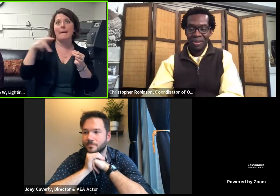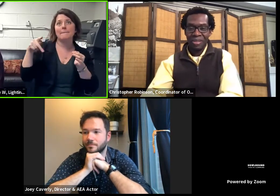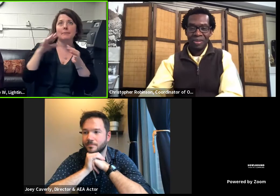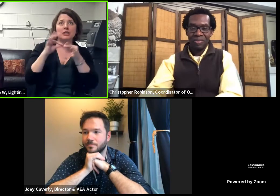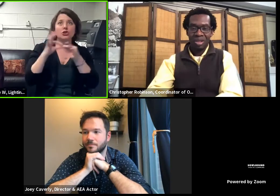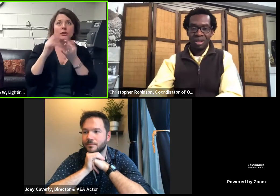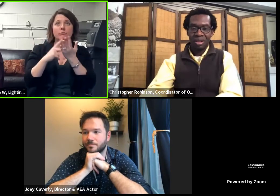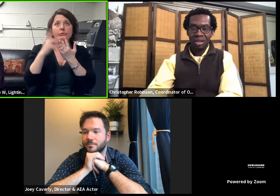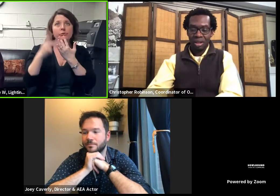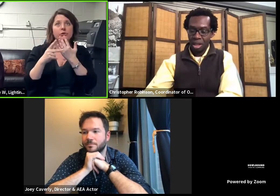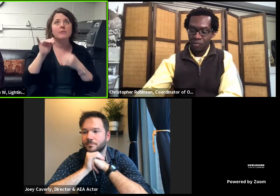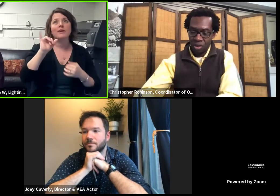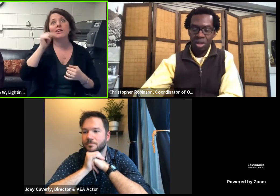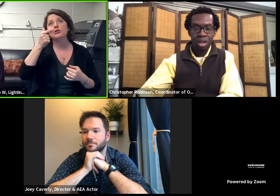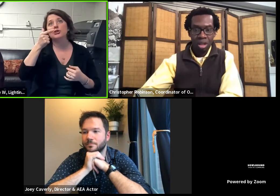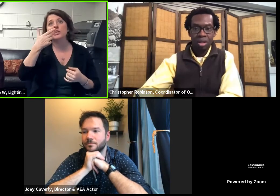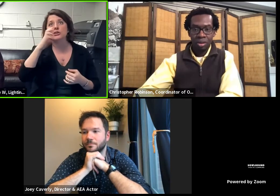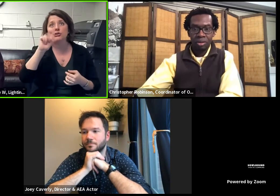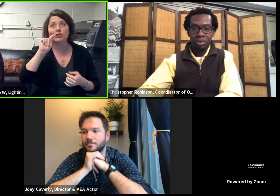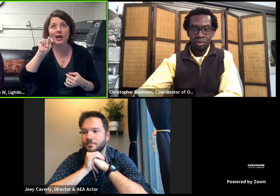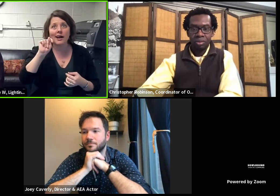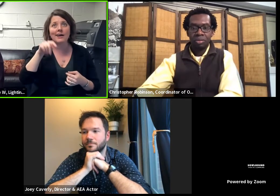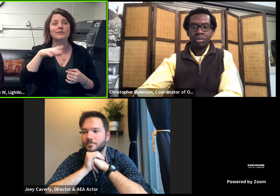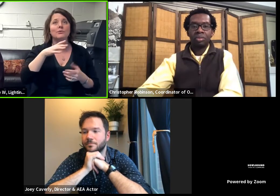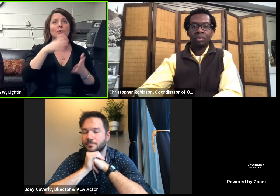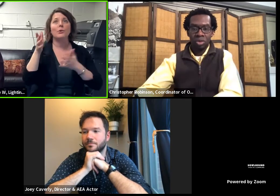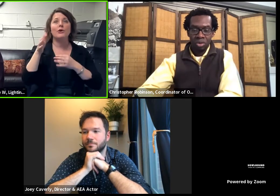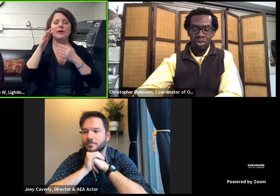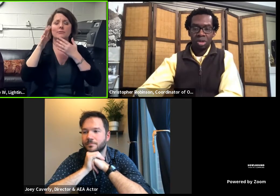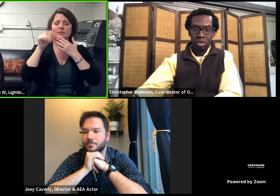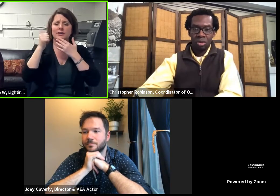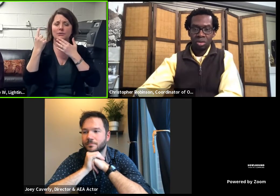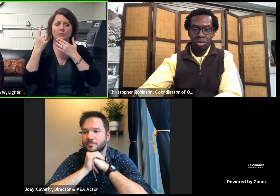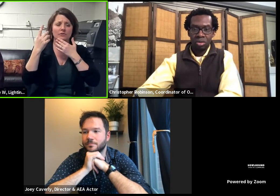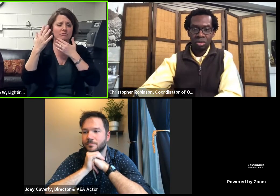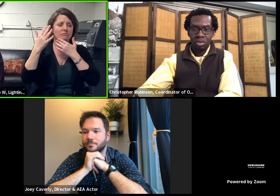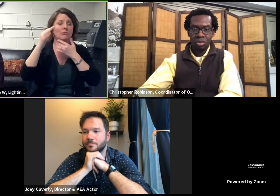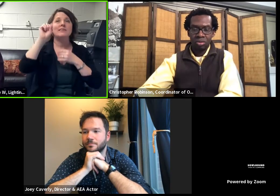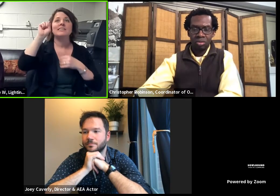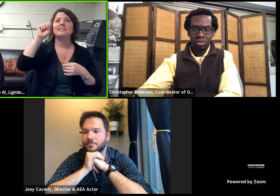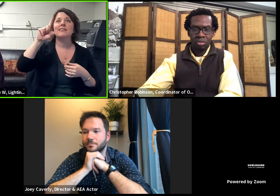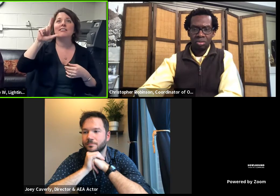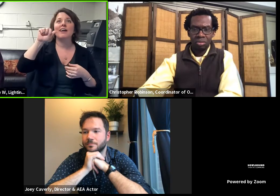There's also messaging apps, different programs and apps, where you can do different chats.